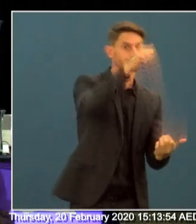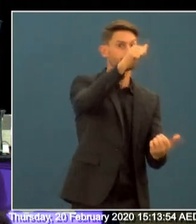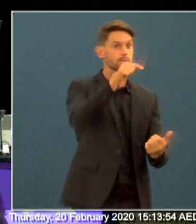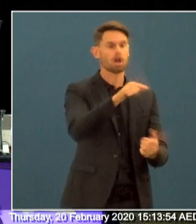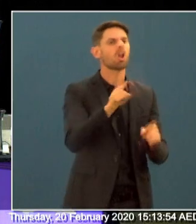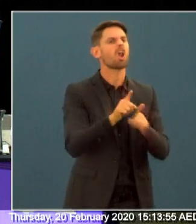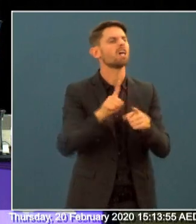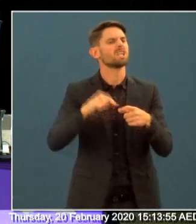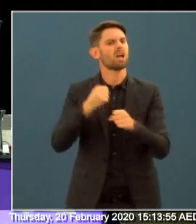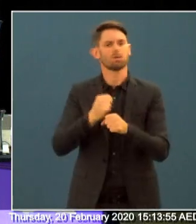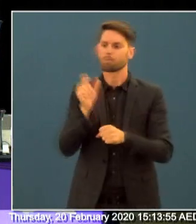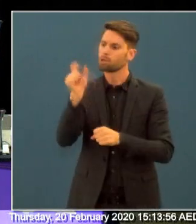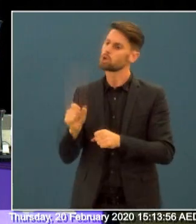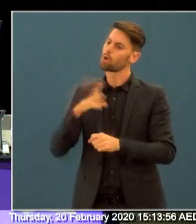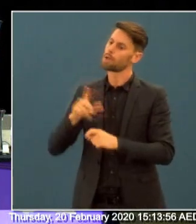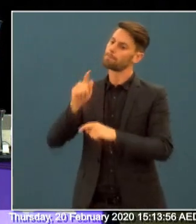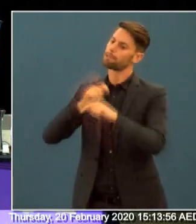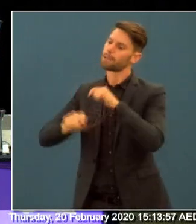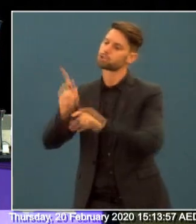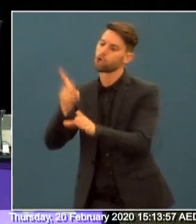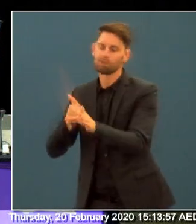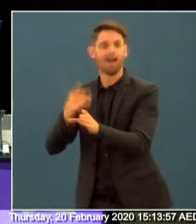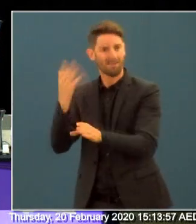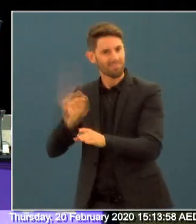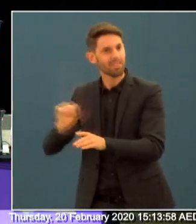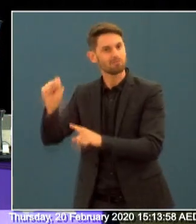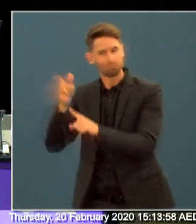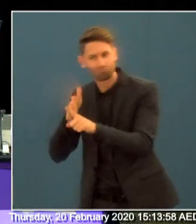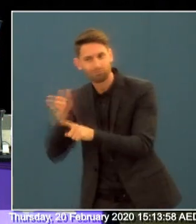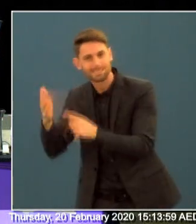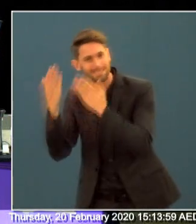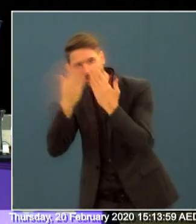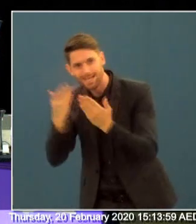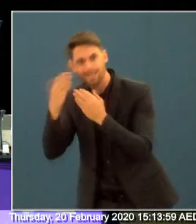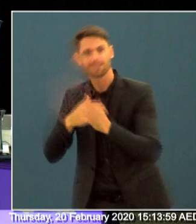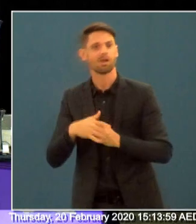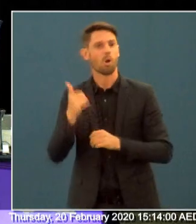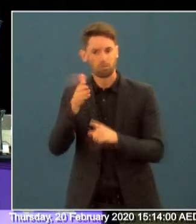I wanted to be a psychiatrist or a gastroenterologist or, if you watch